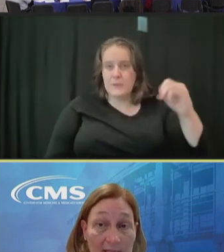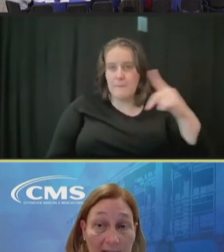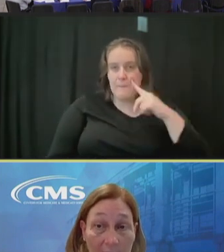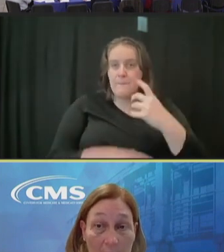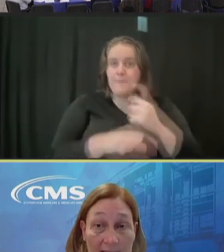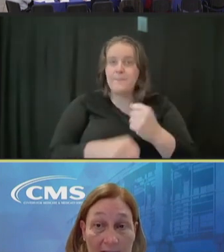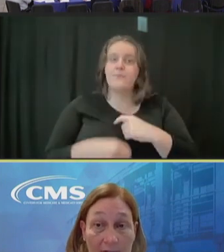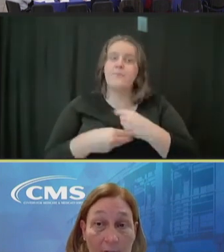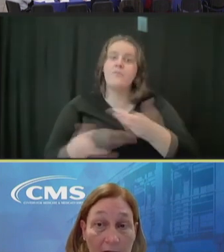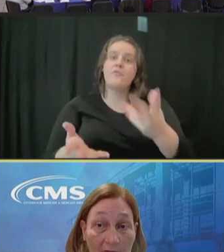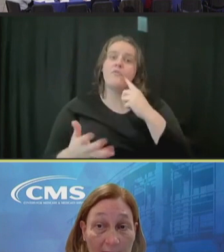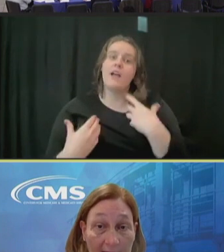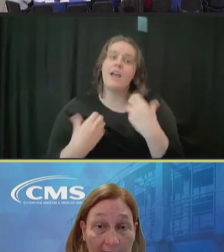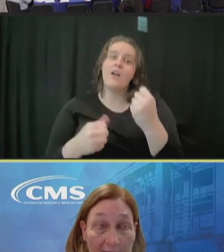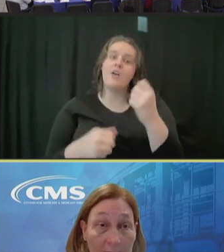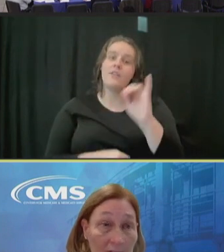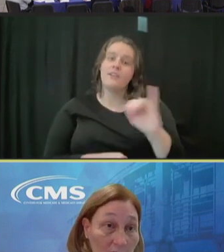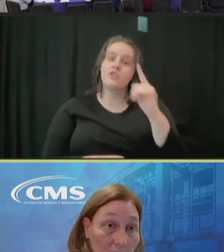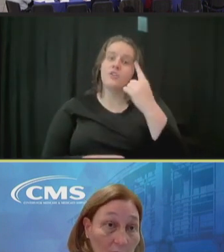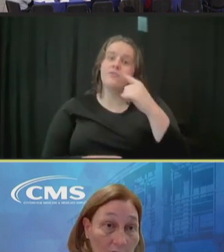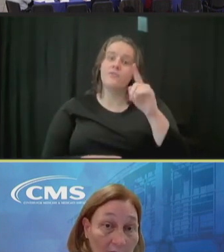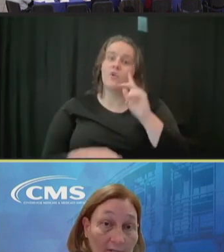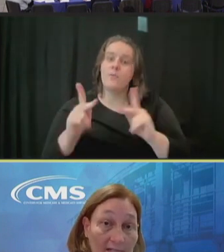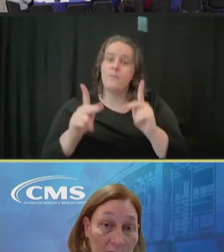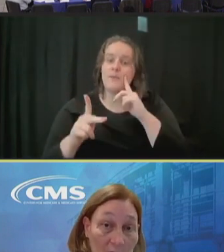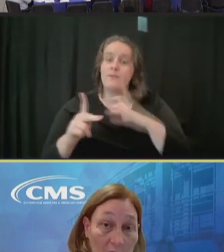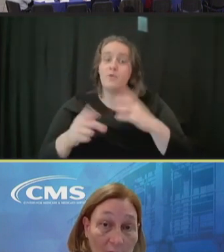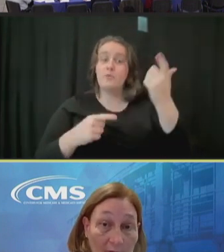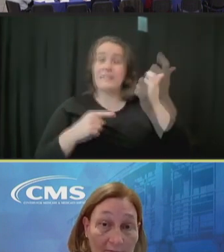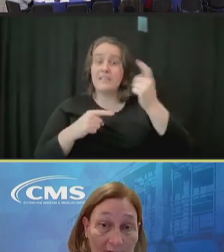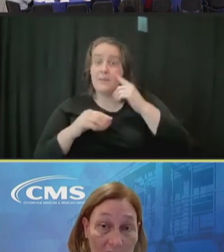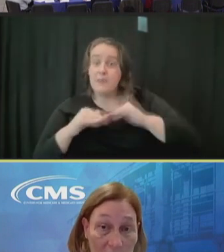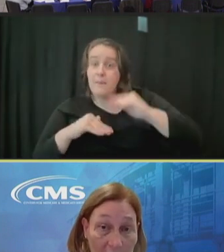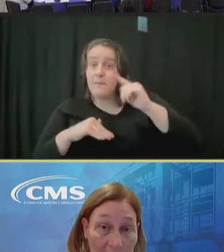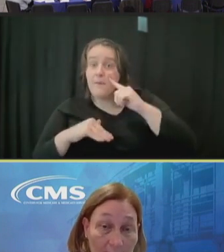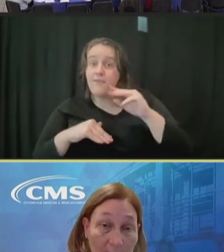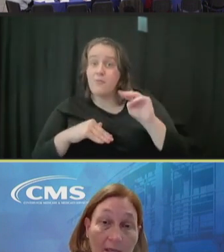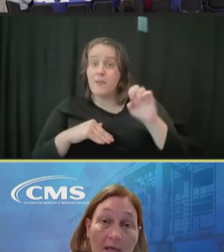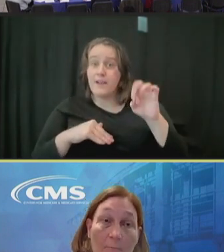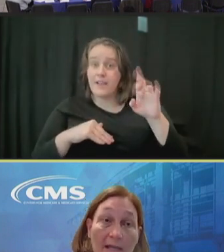with incomes that are above Medicaid but generally too low for private insurance.